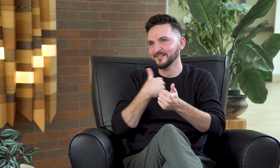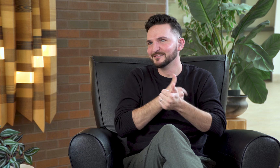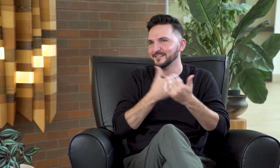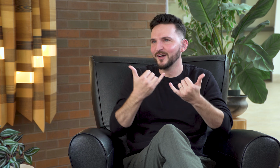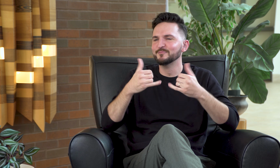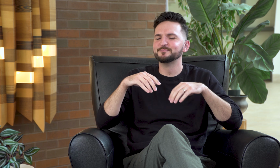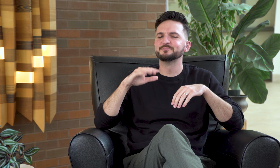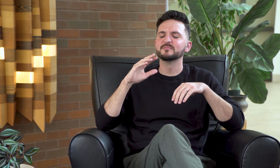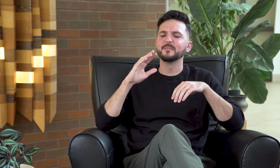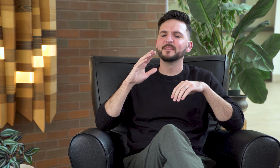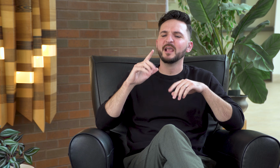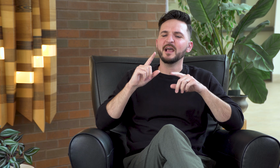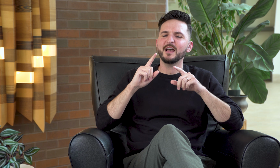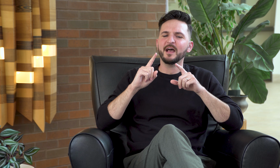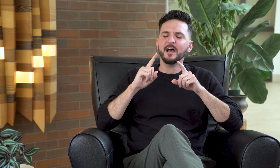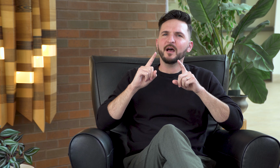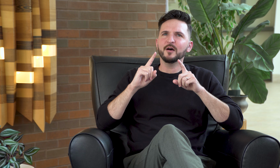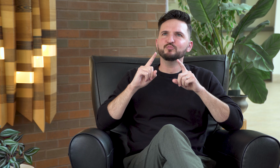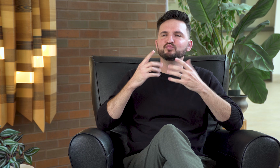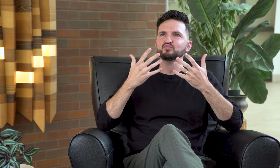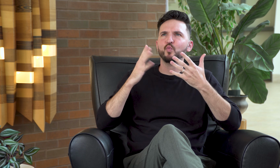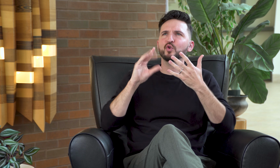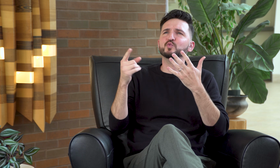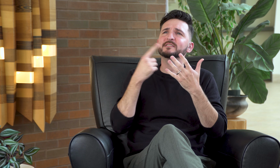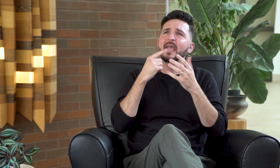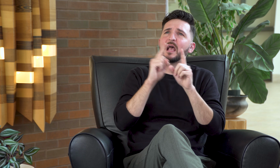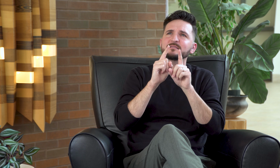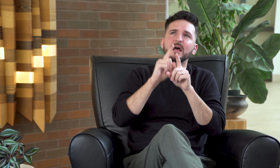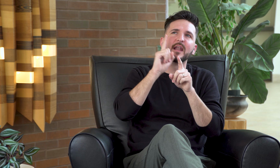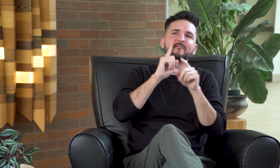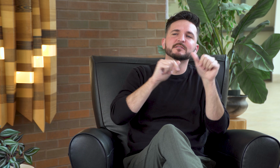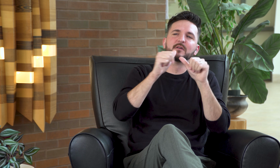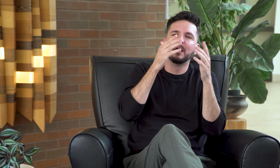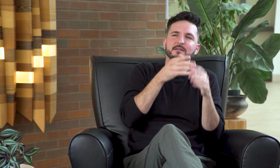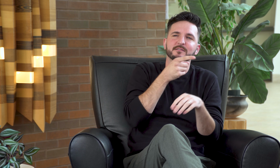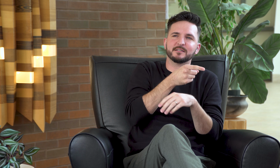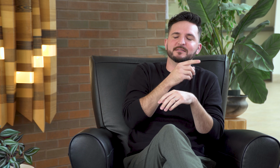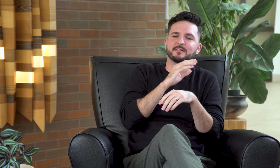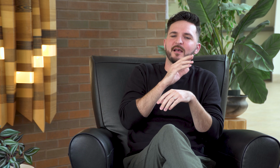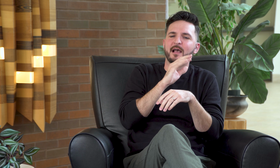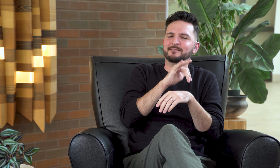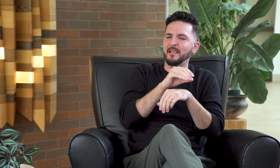and I'm glad you've ended up here with us. Would you say, as a deaf scientist,